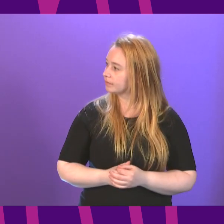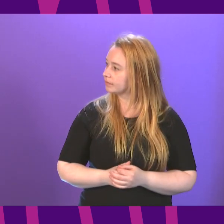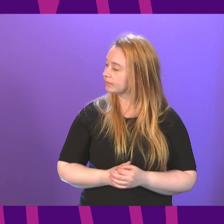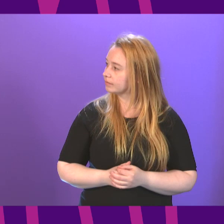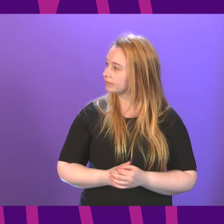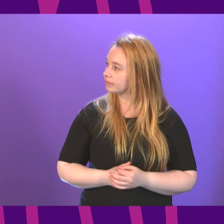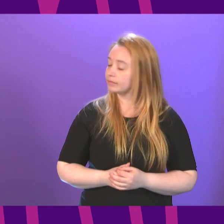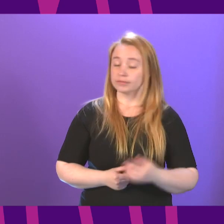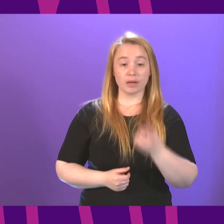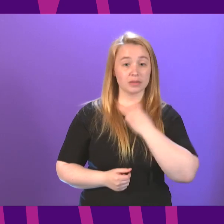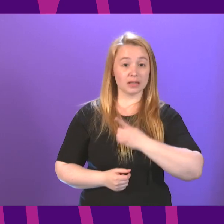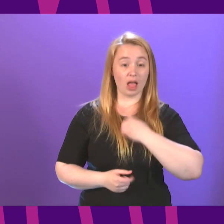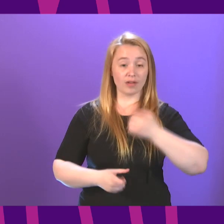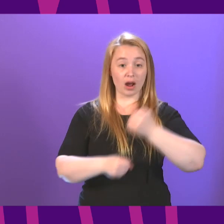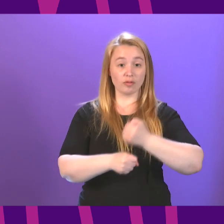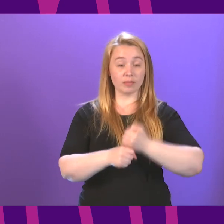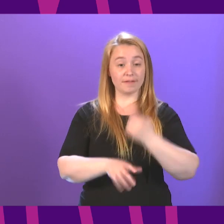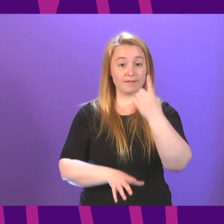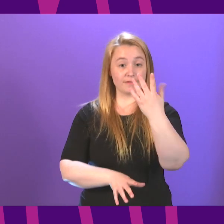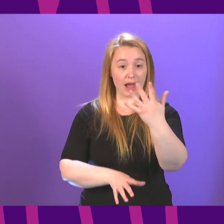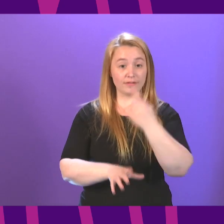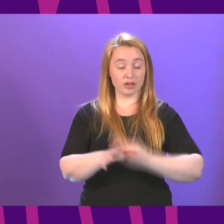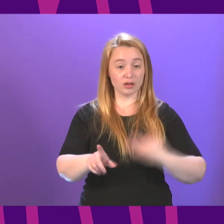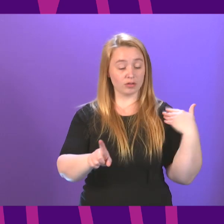the Government and I have done for the past five years, which is making the progress,